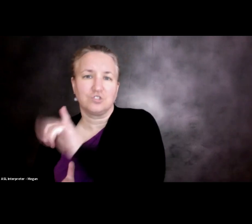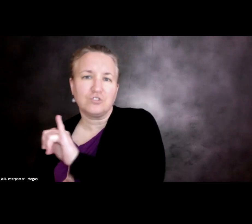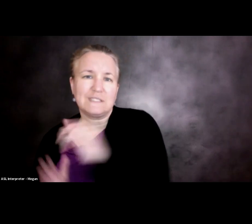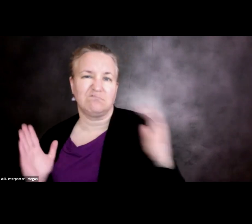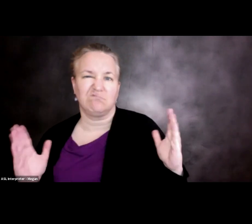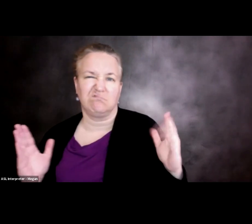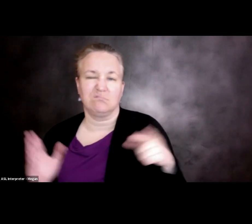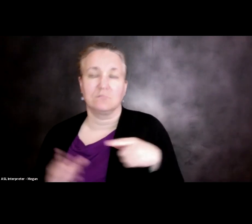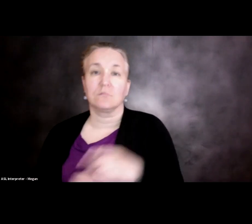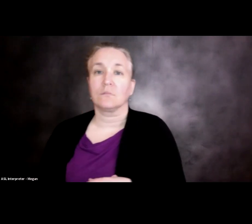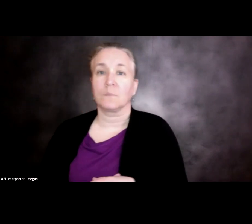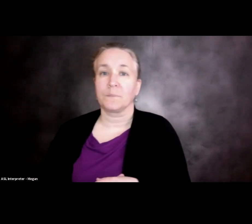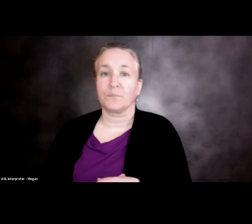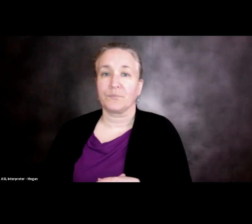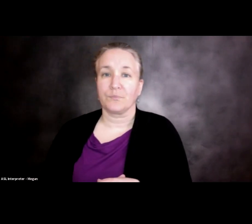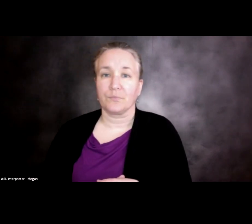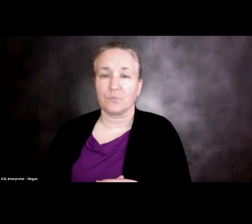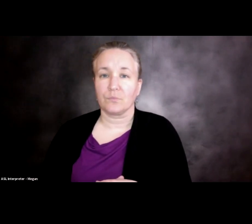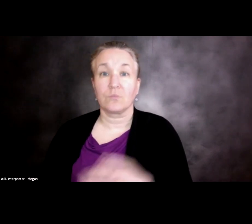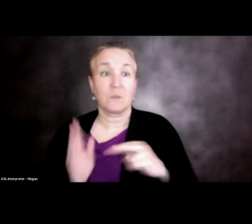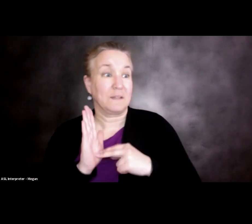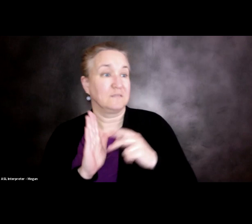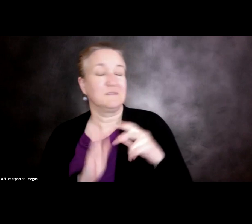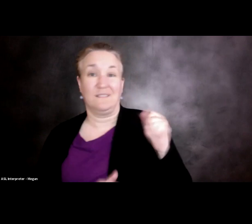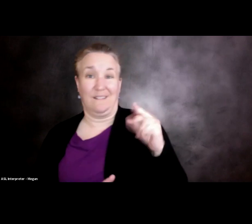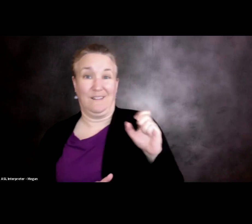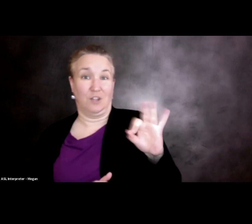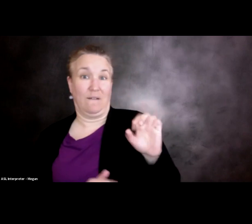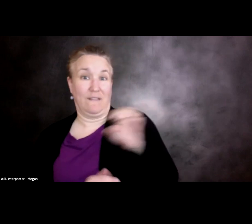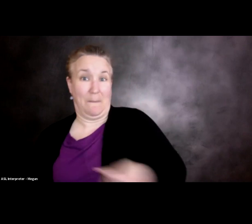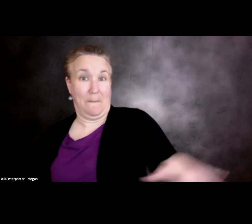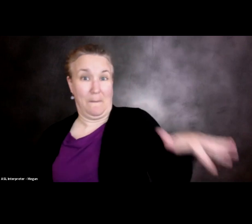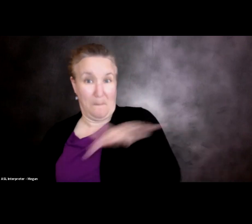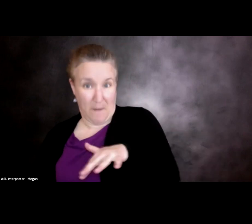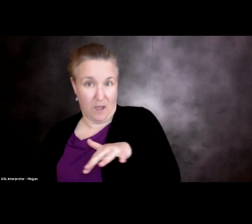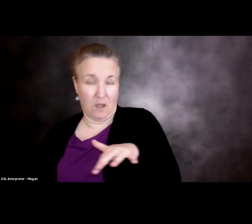Thus, the age of empire in parts of Africa and Asia